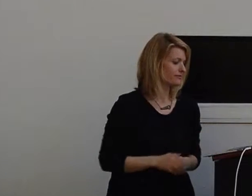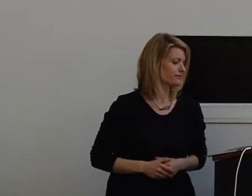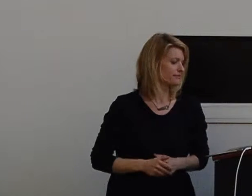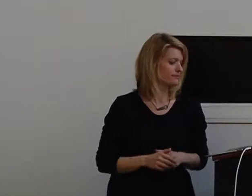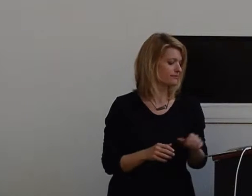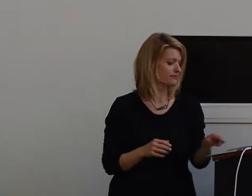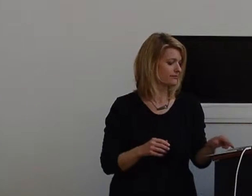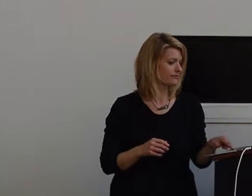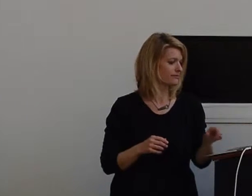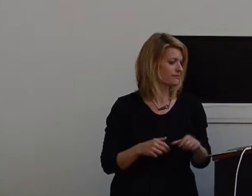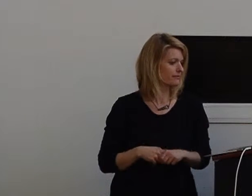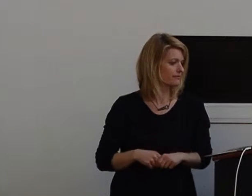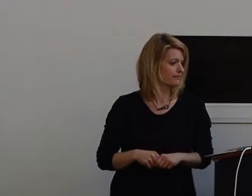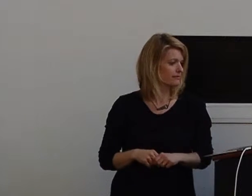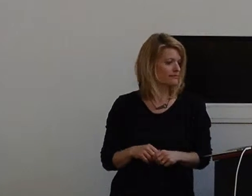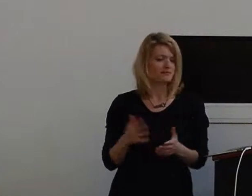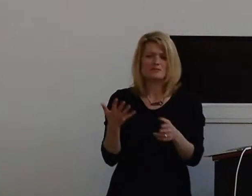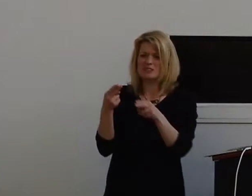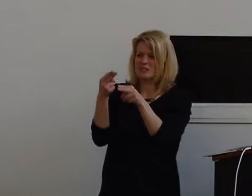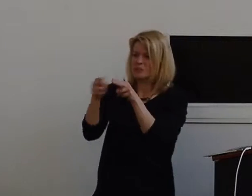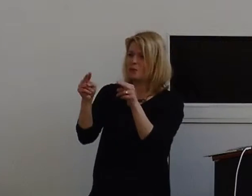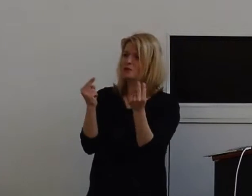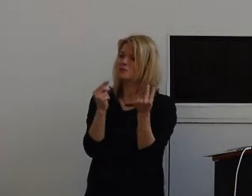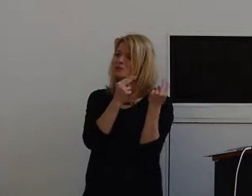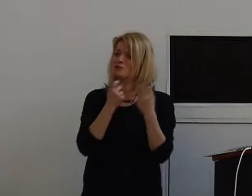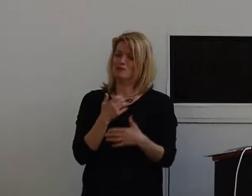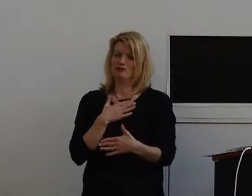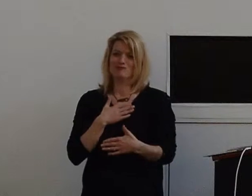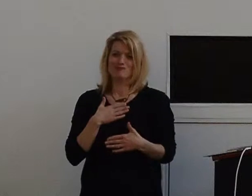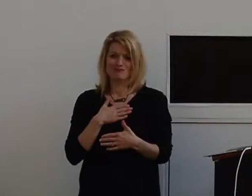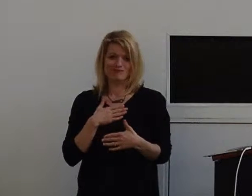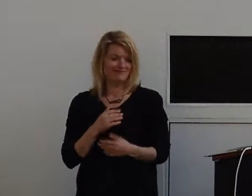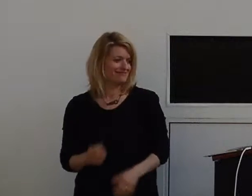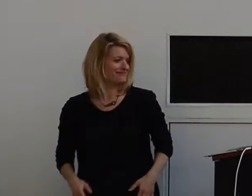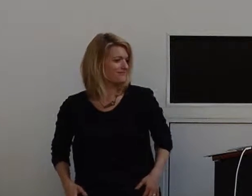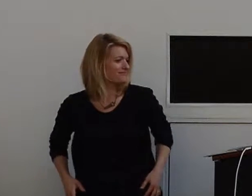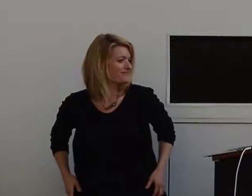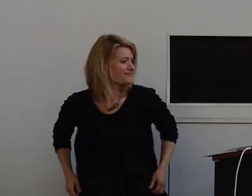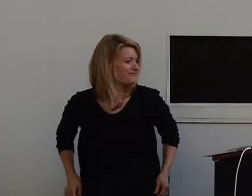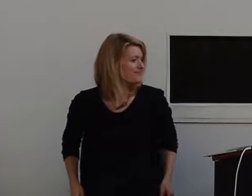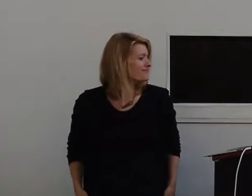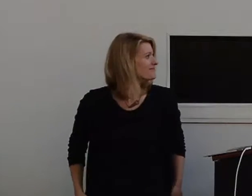into the design of our apps. Here's a video. A short preview. Watch and enjoy.